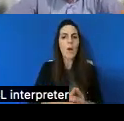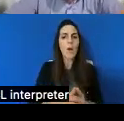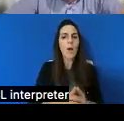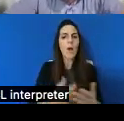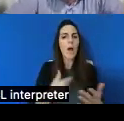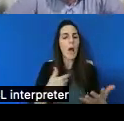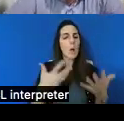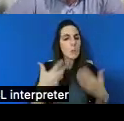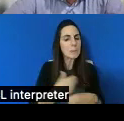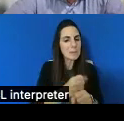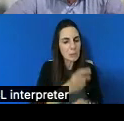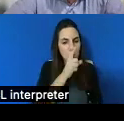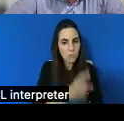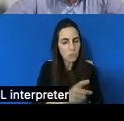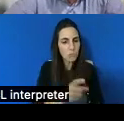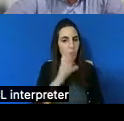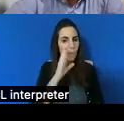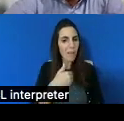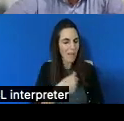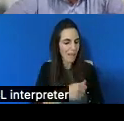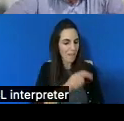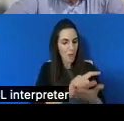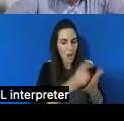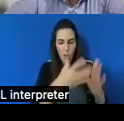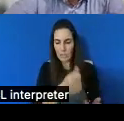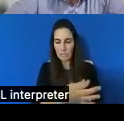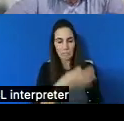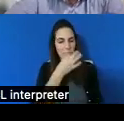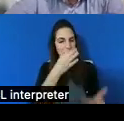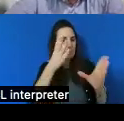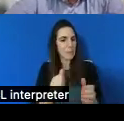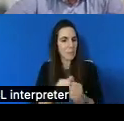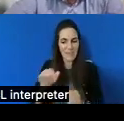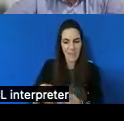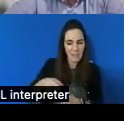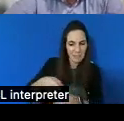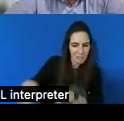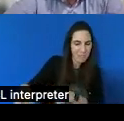make sure that they've got that expertise if not let's really be stress test in that situation to